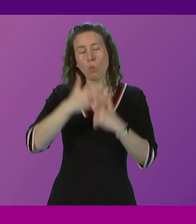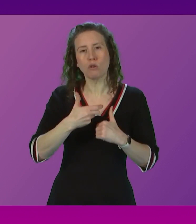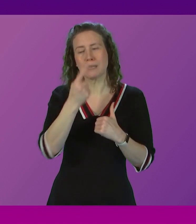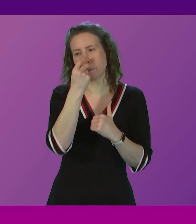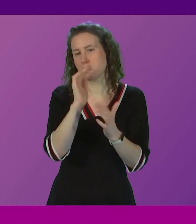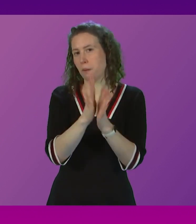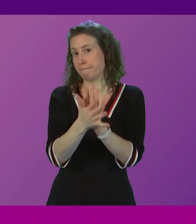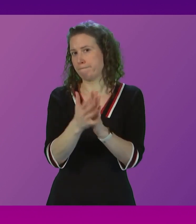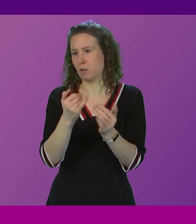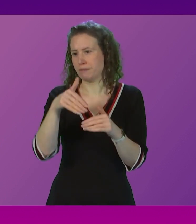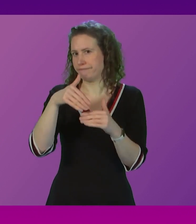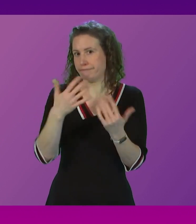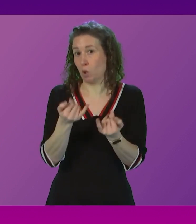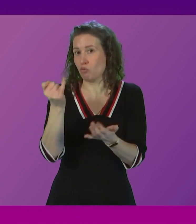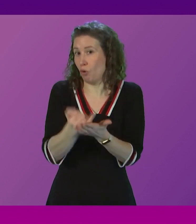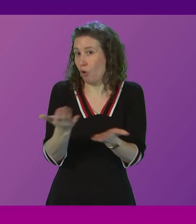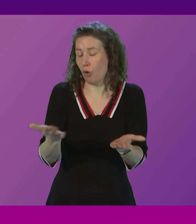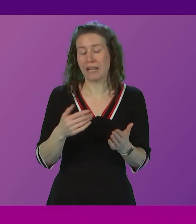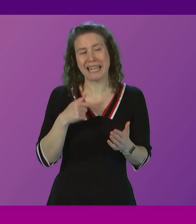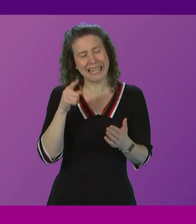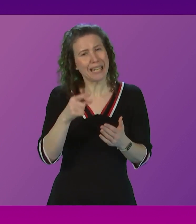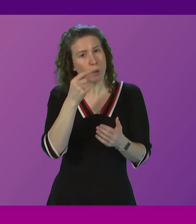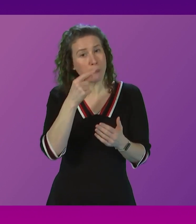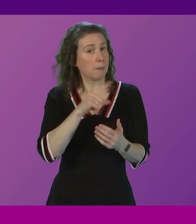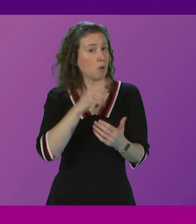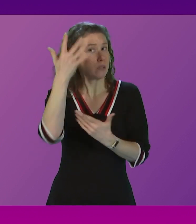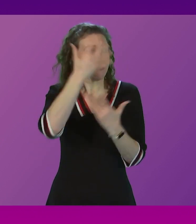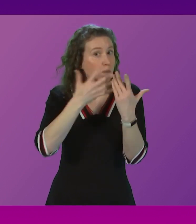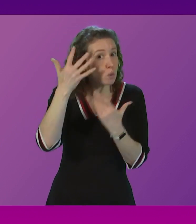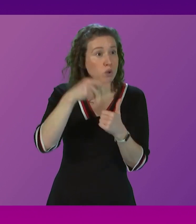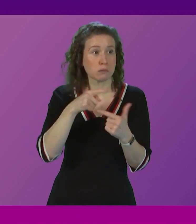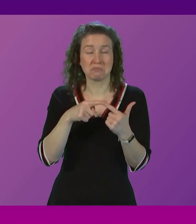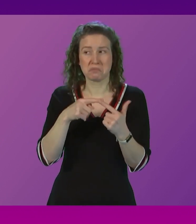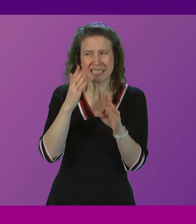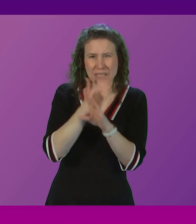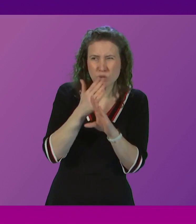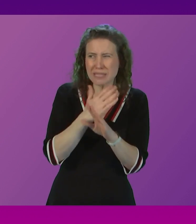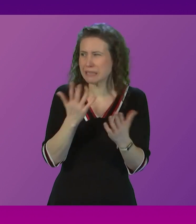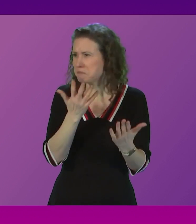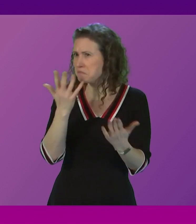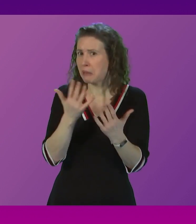wrong. That worry is fuelled by the confusion, secrecy and lack of information that surrounds